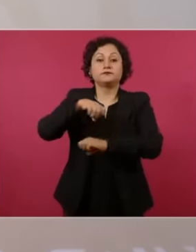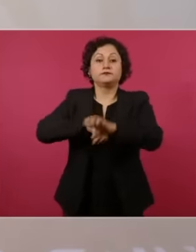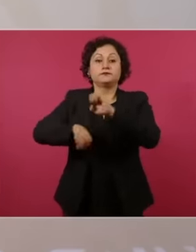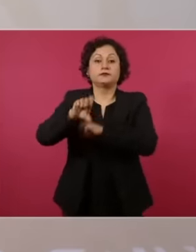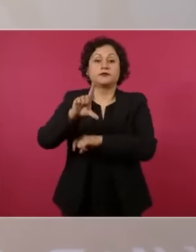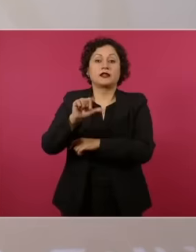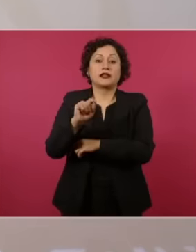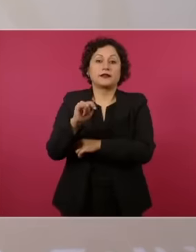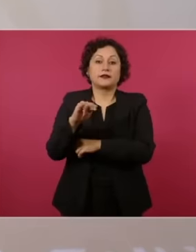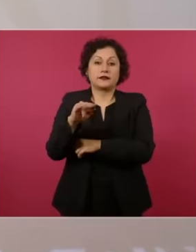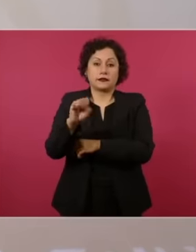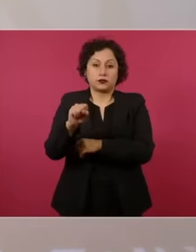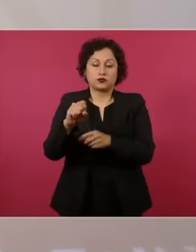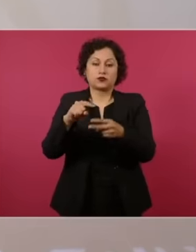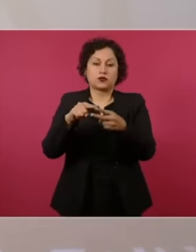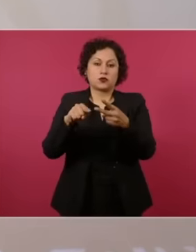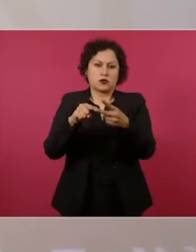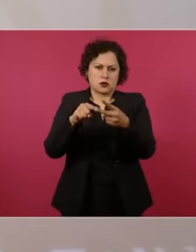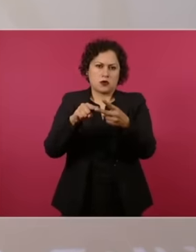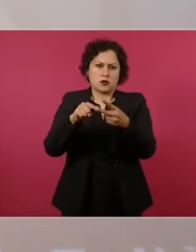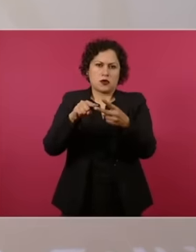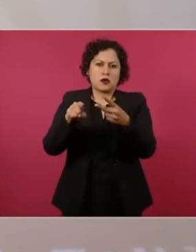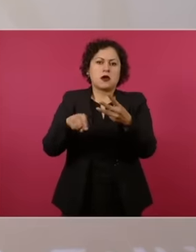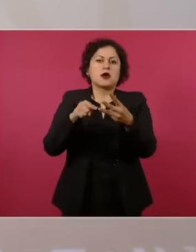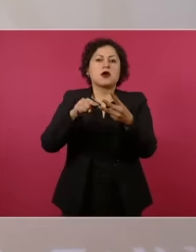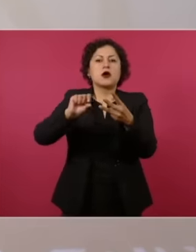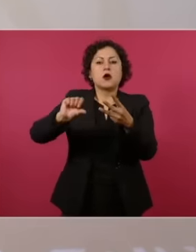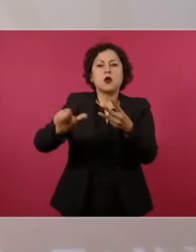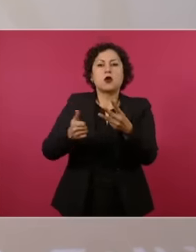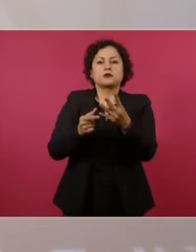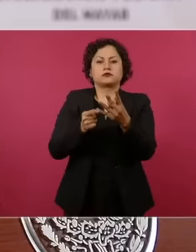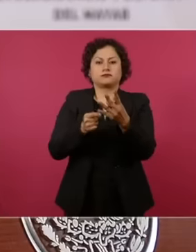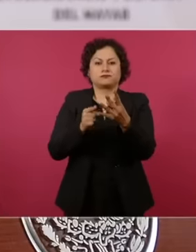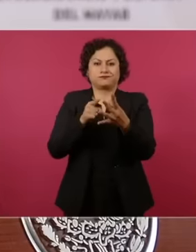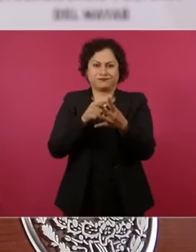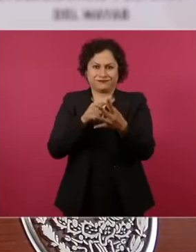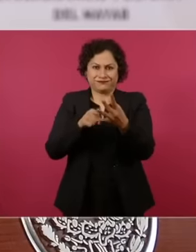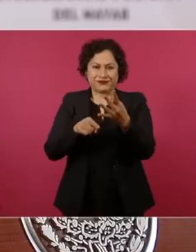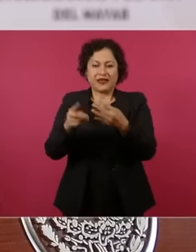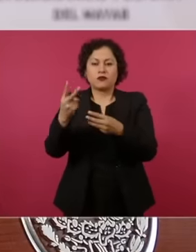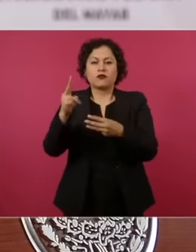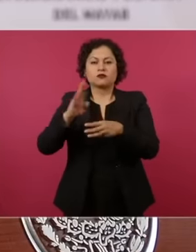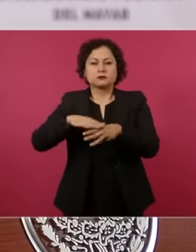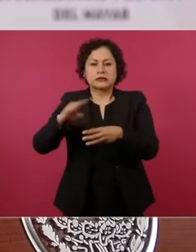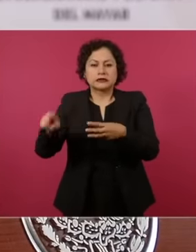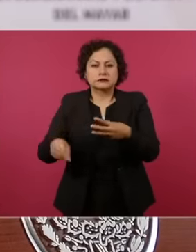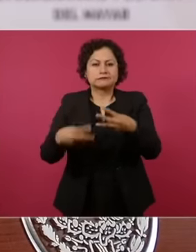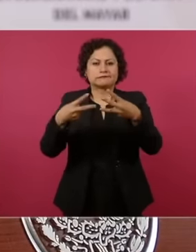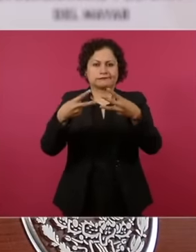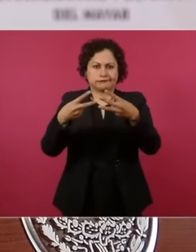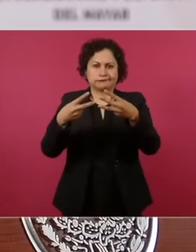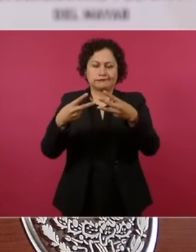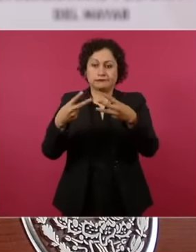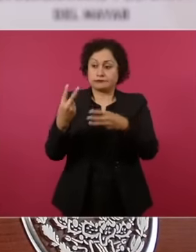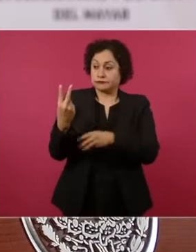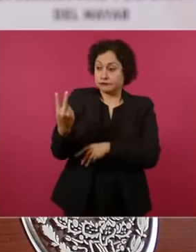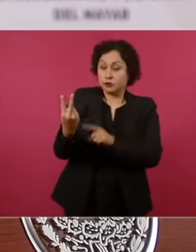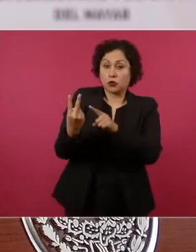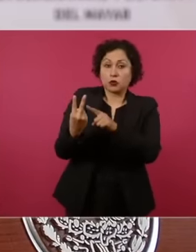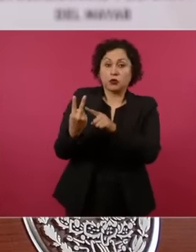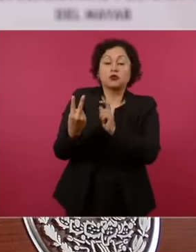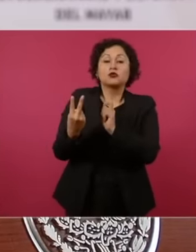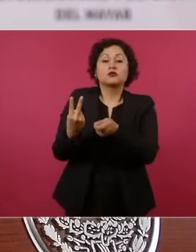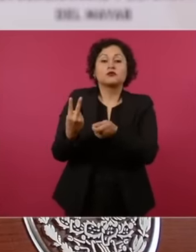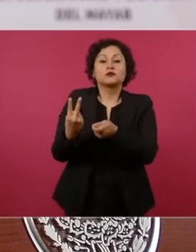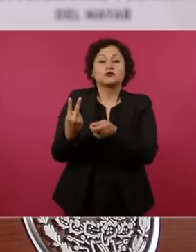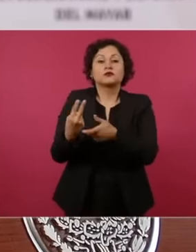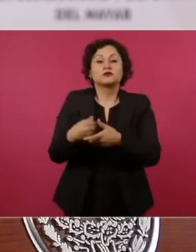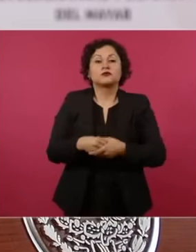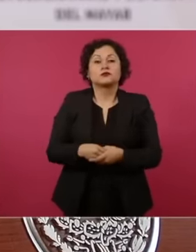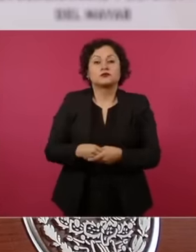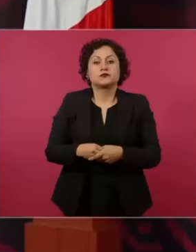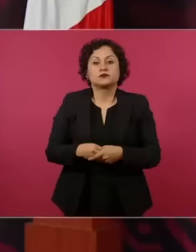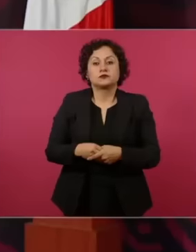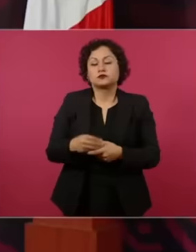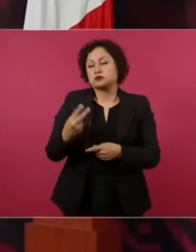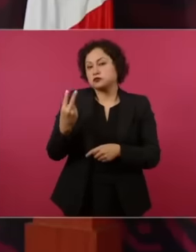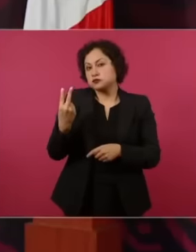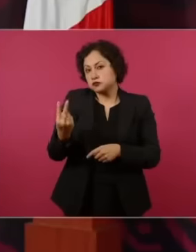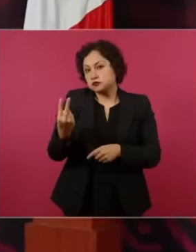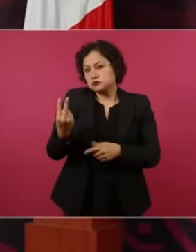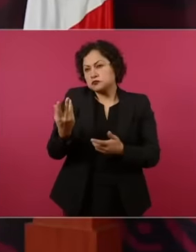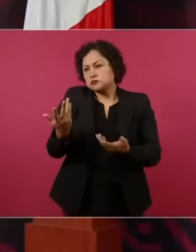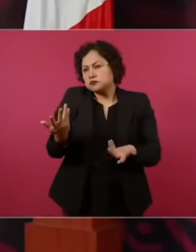two other companies that are exclusively used as instruments, which is